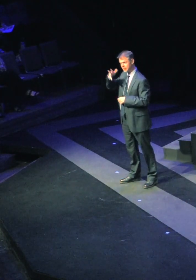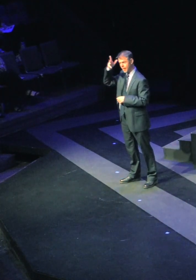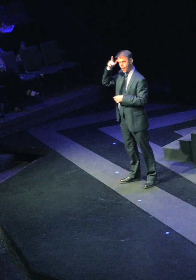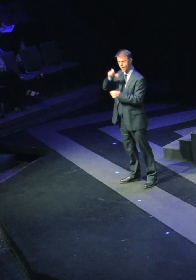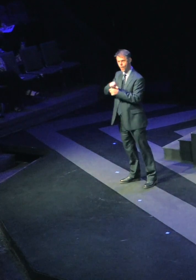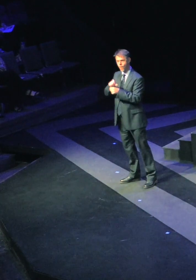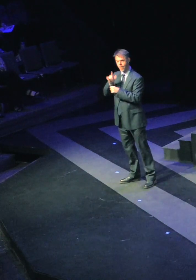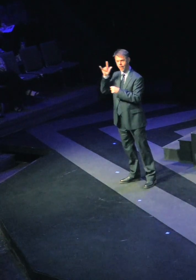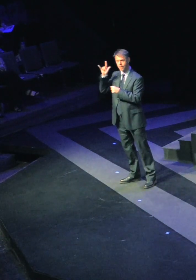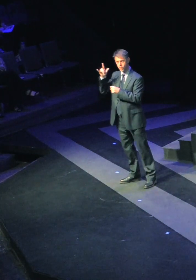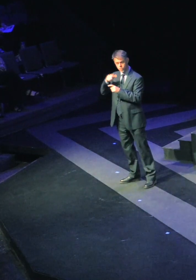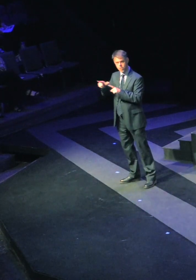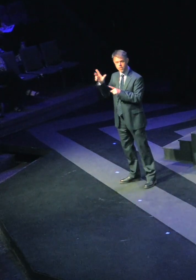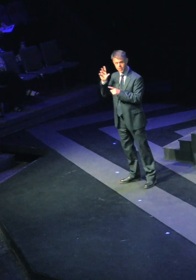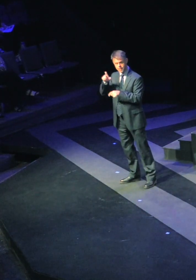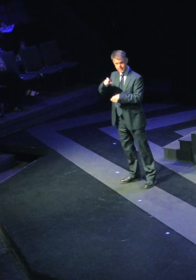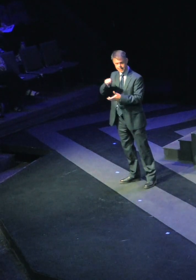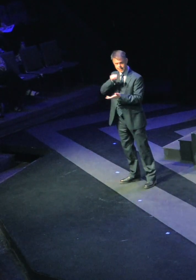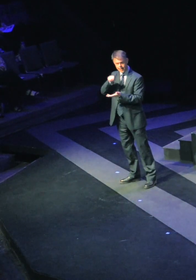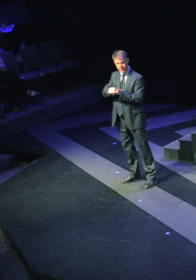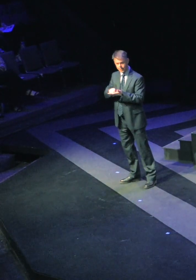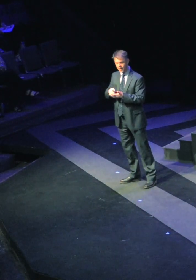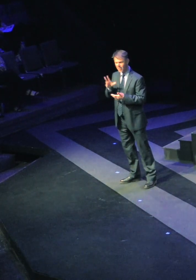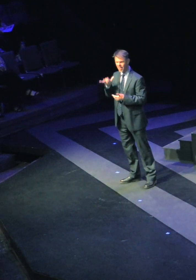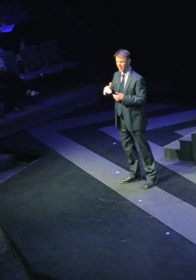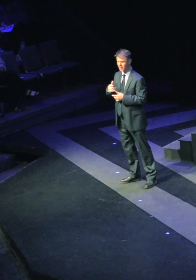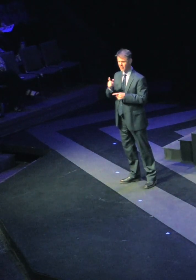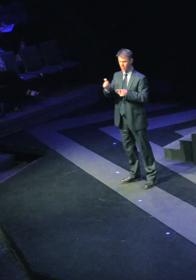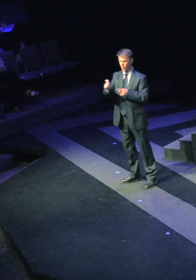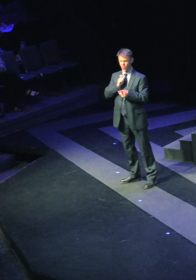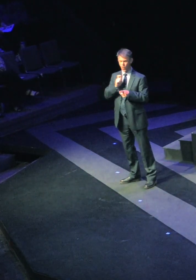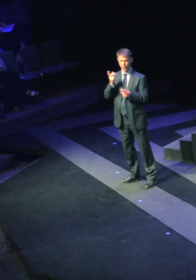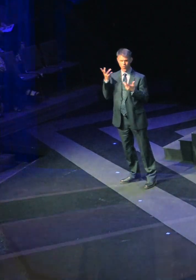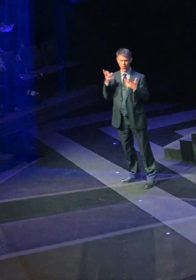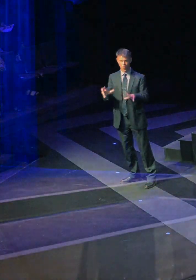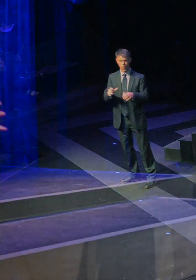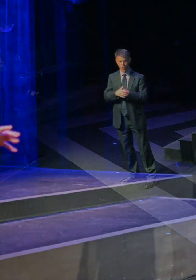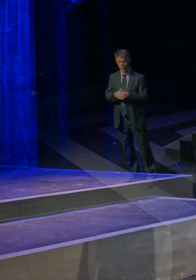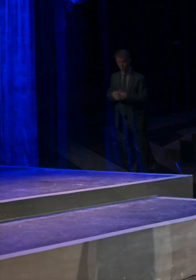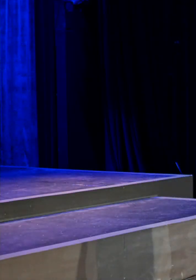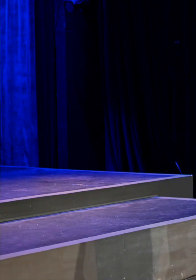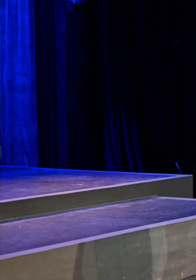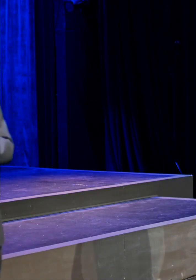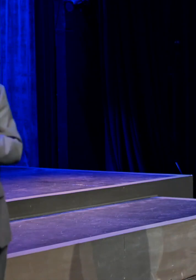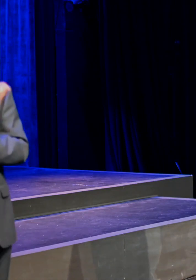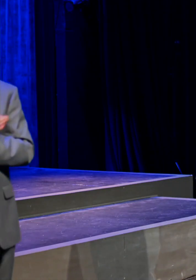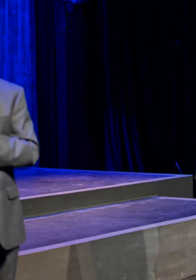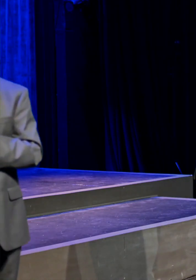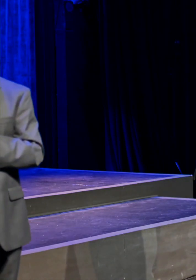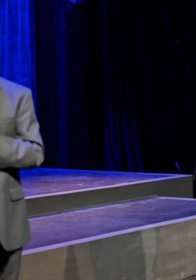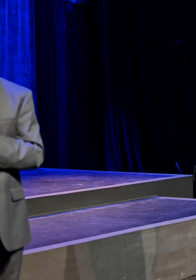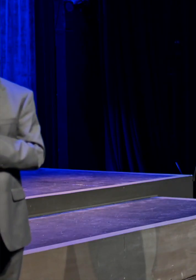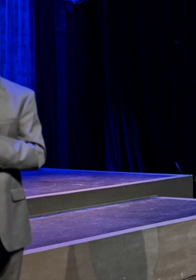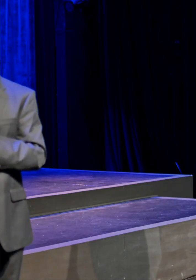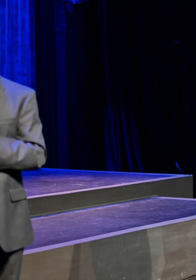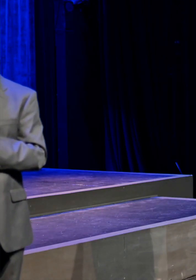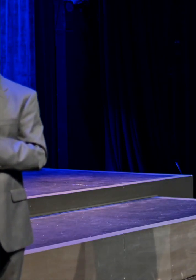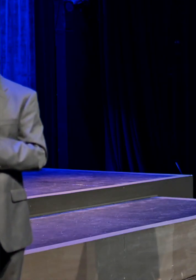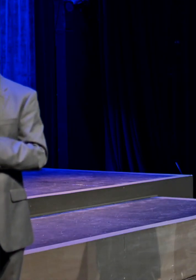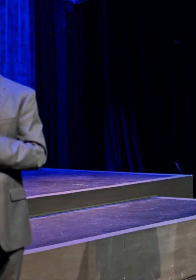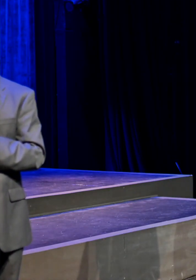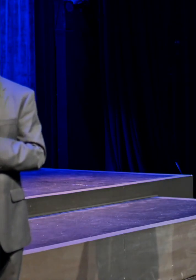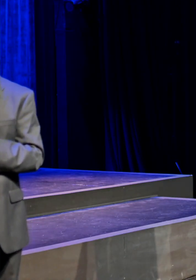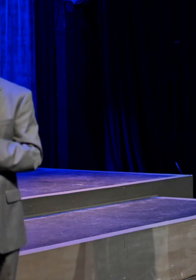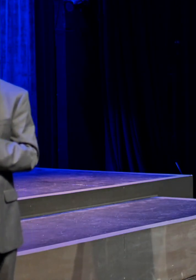you never want to get as a parent and they told my parents not that I was injured injured but I was